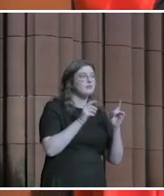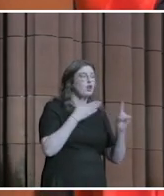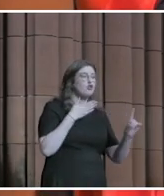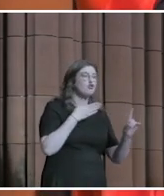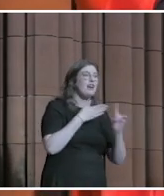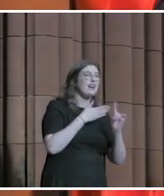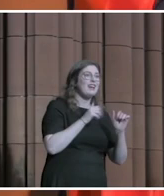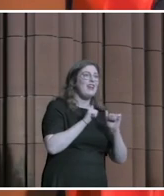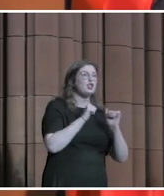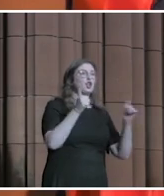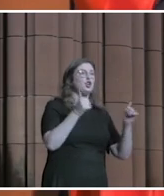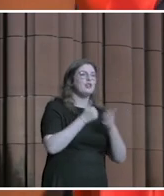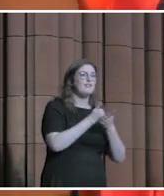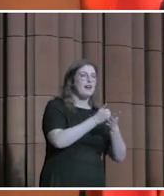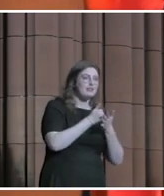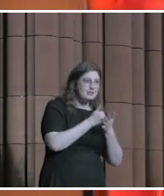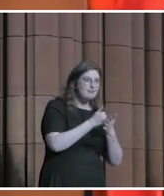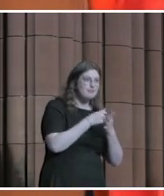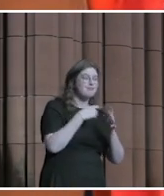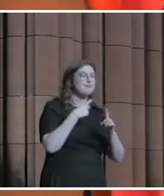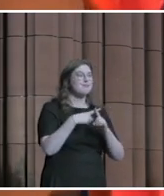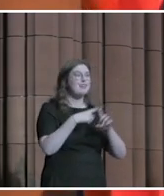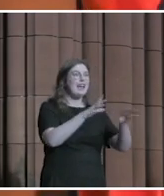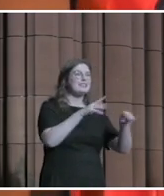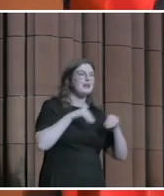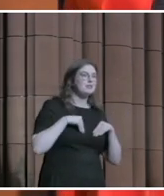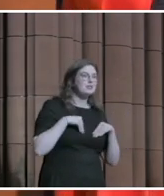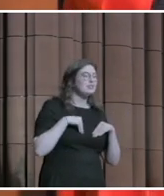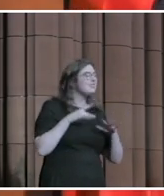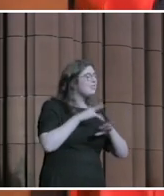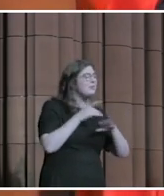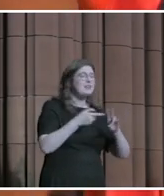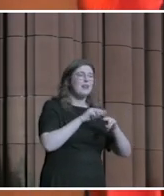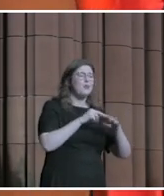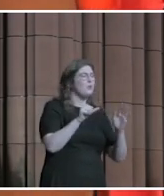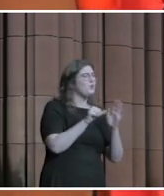and take it no matter how hard that advice is to hear and act upon.